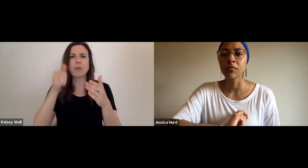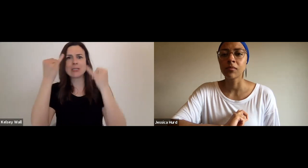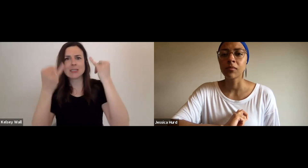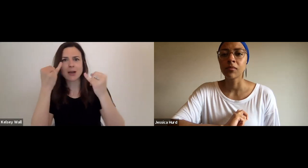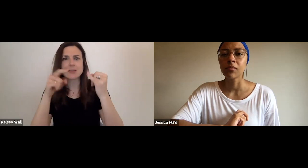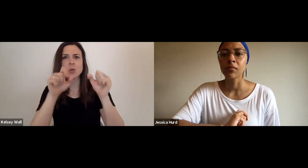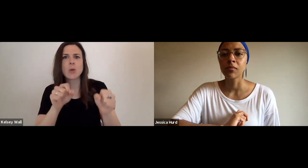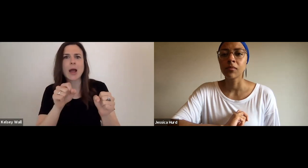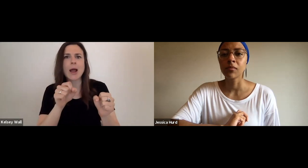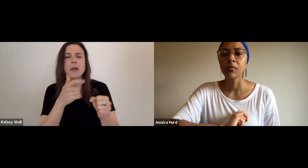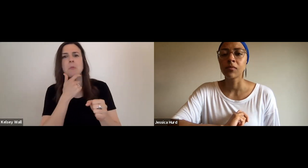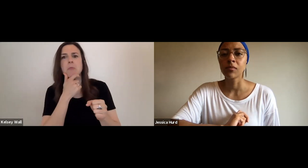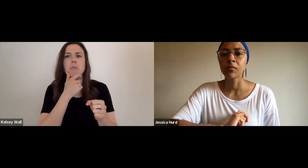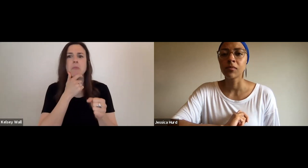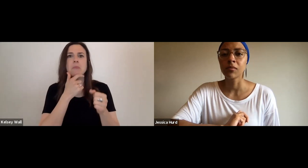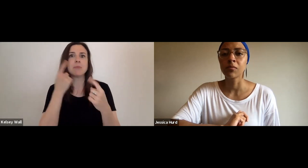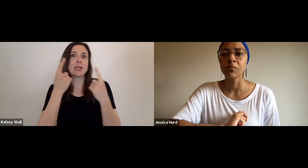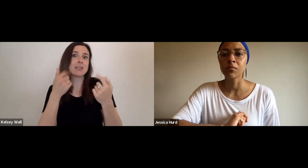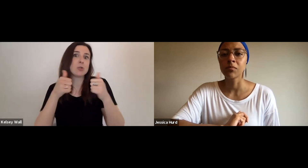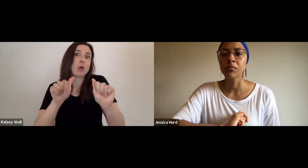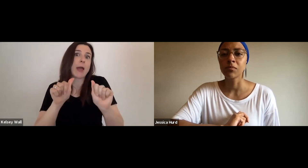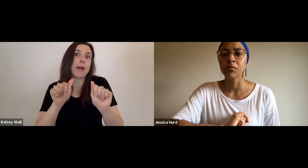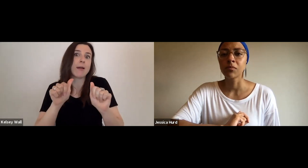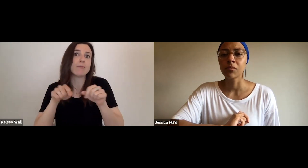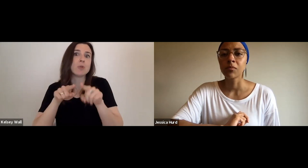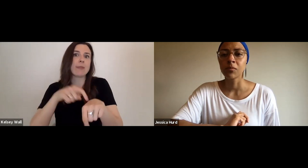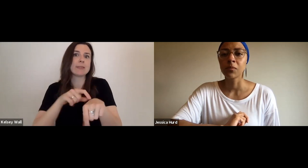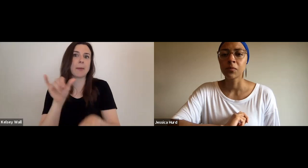This wheel just shows different ideas of how you can positively support